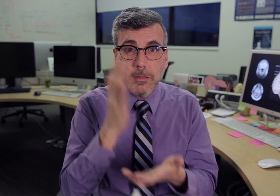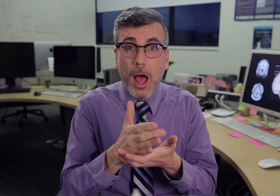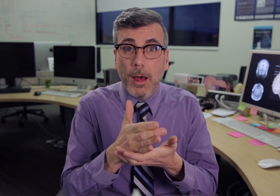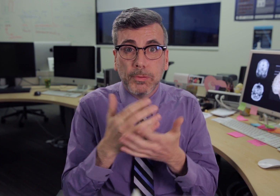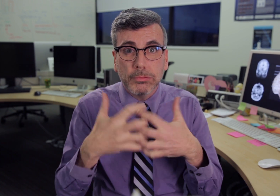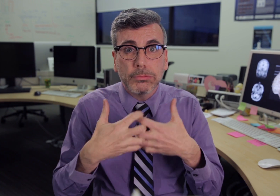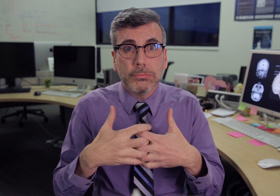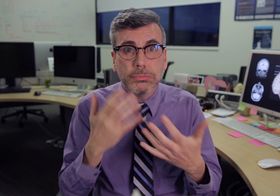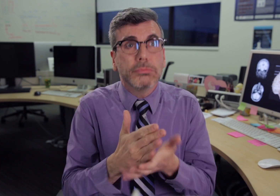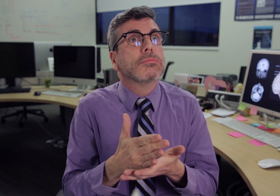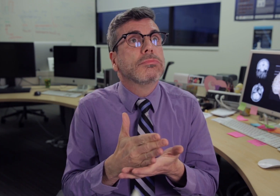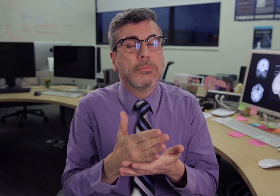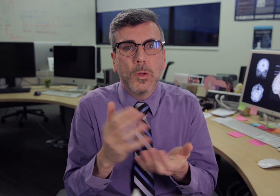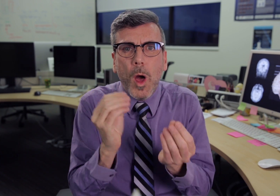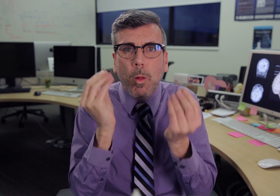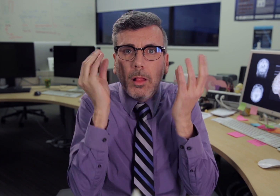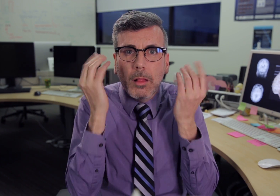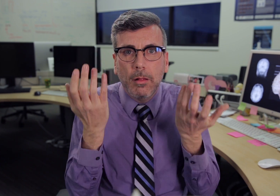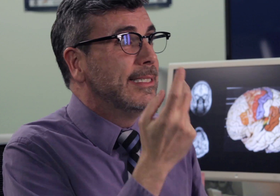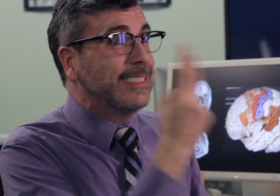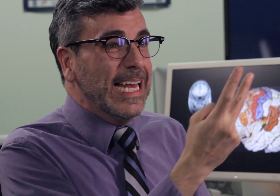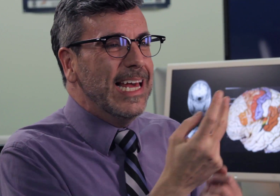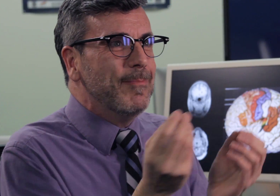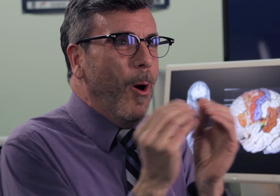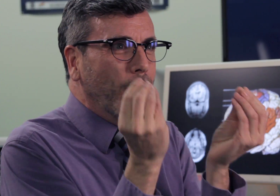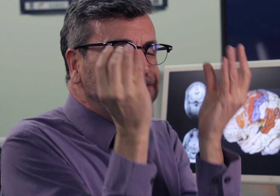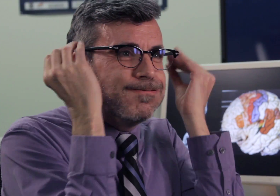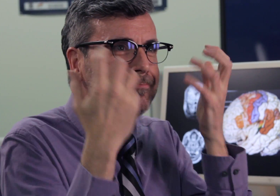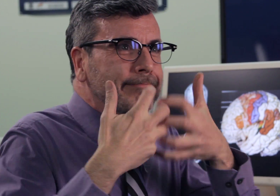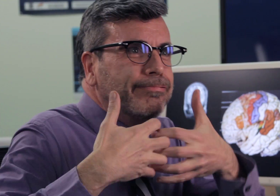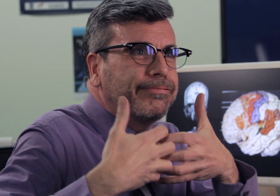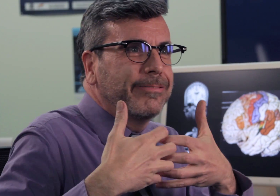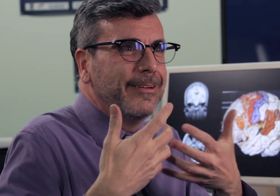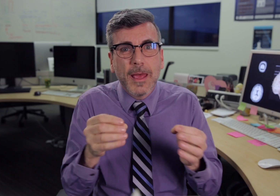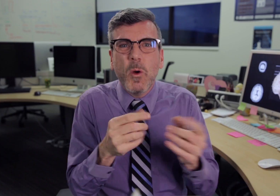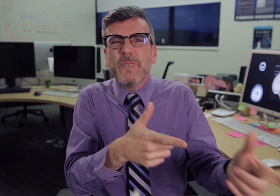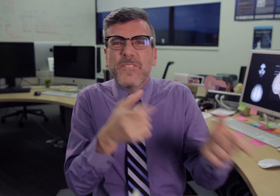or just stop working or lighting up brain neurons. If you do see that person, however, your brain will work more, light up more neurons,